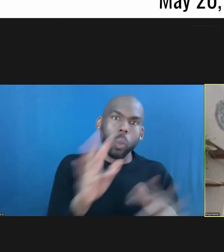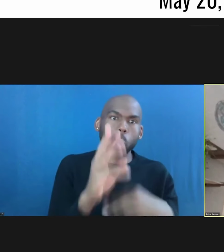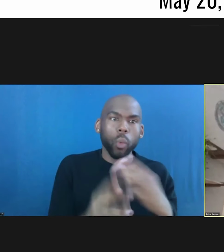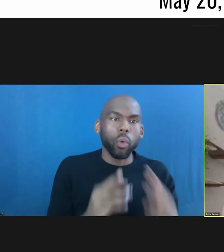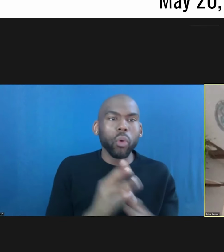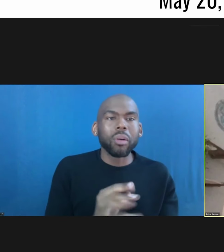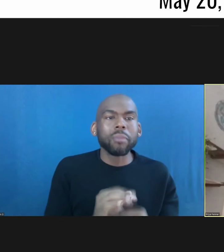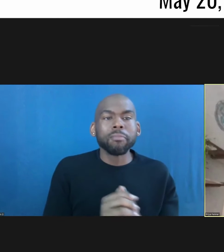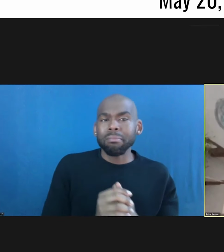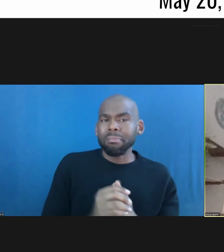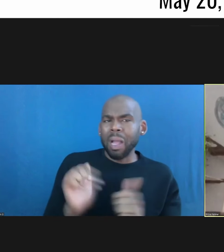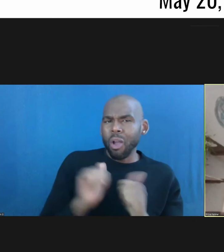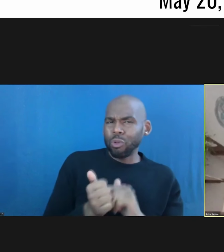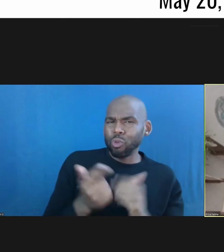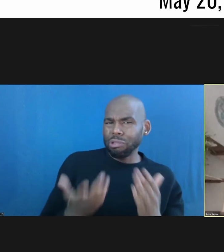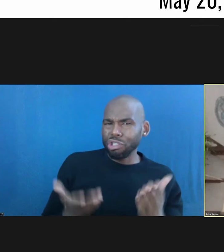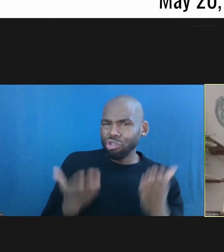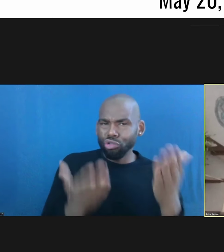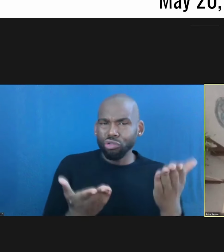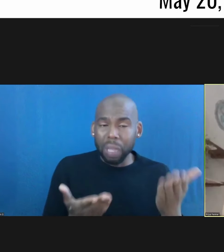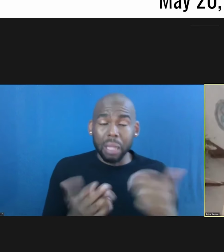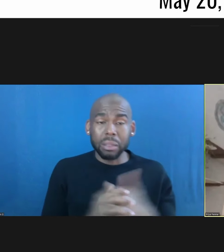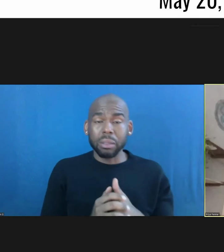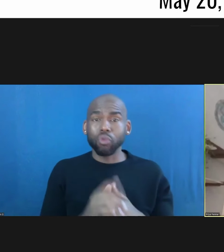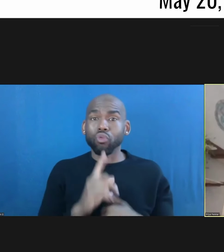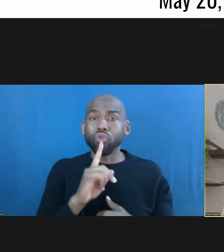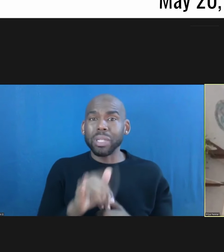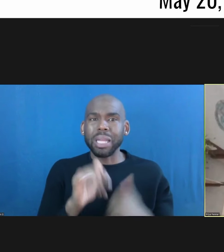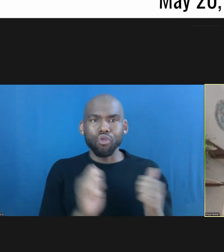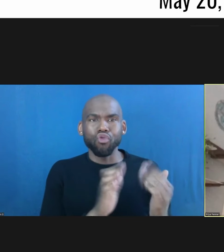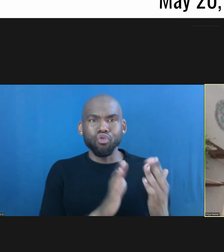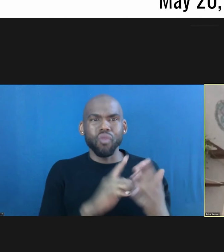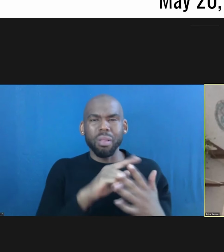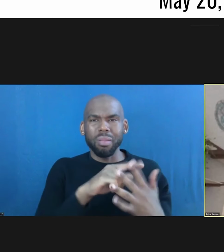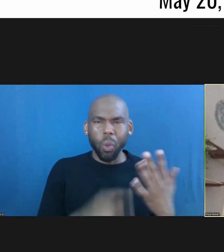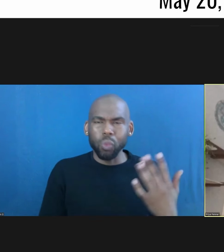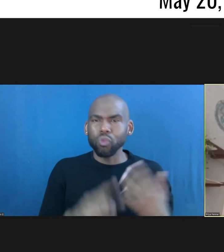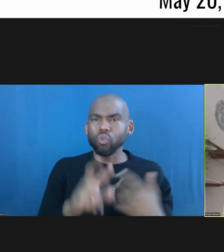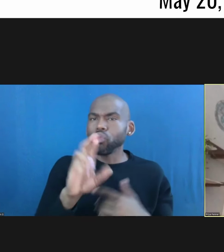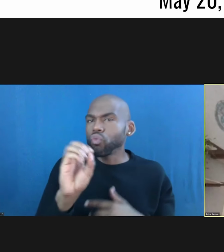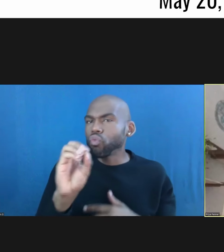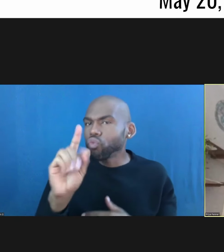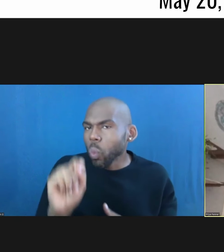you suggest that we really address the root of the issue?